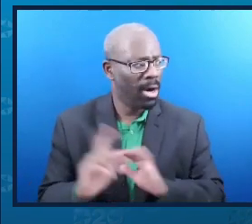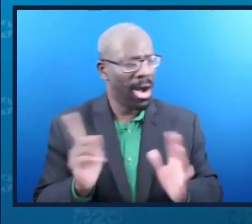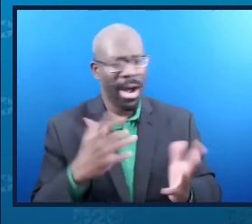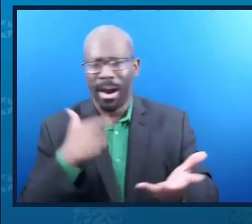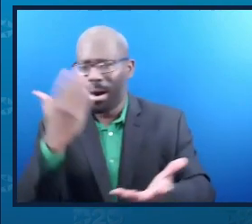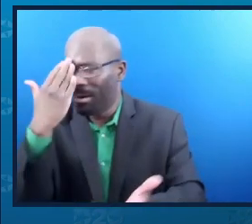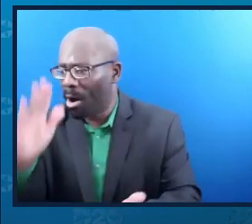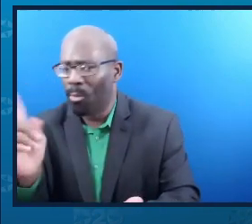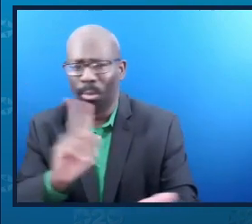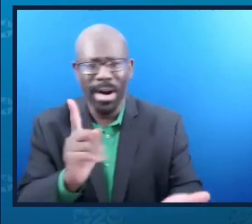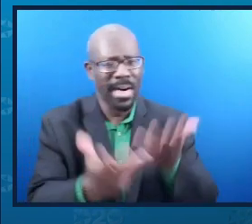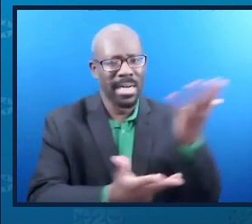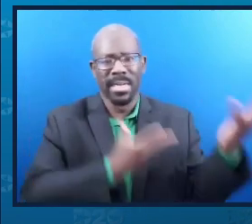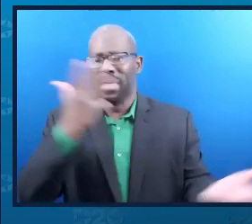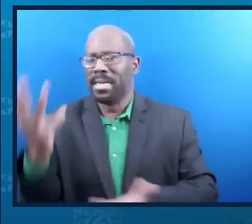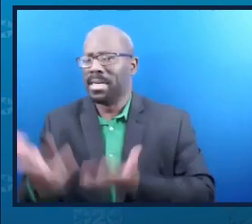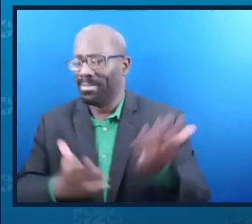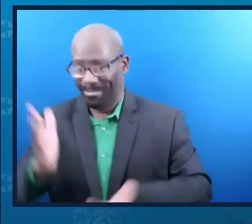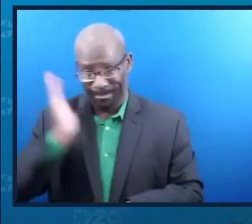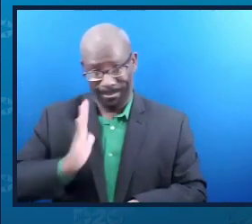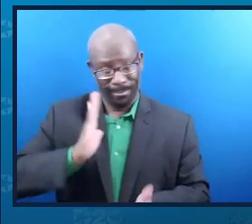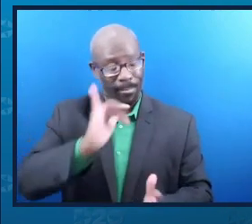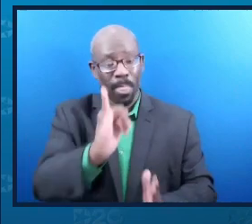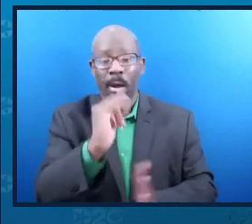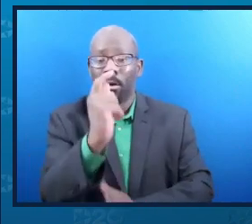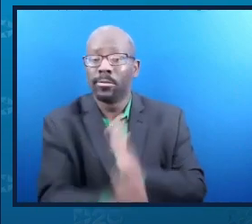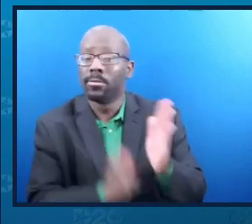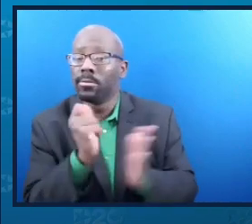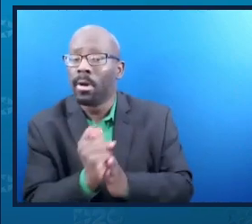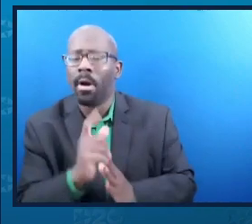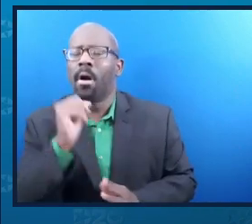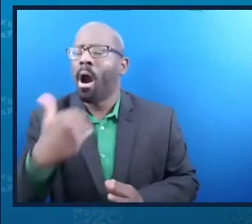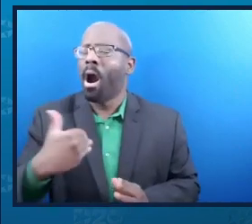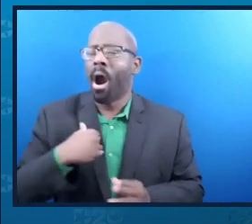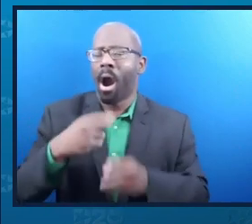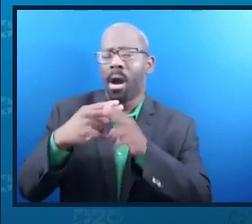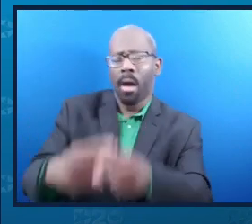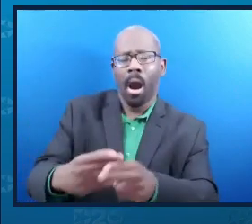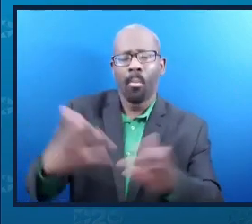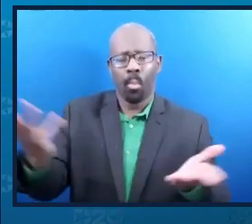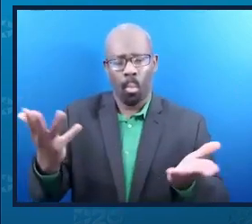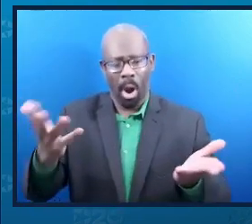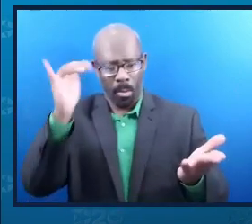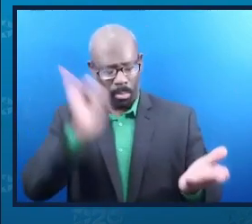WHAT WAS HAPPENING TO ME THEN. DOMESTIC VIOLENCE.